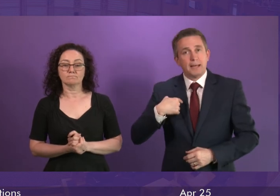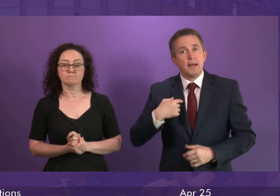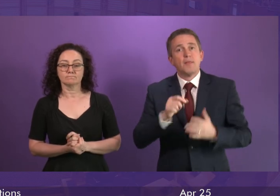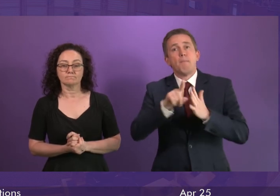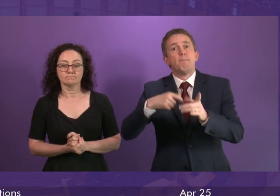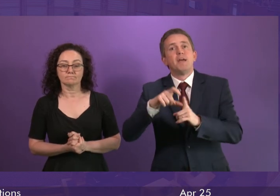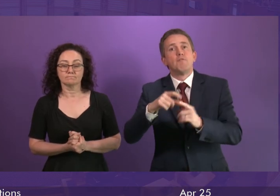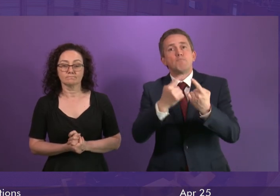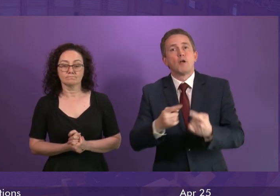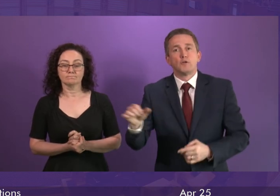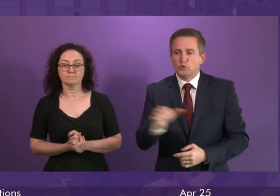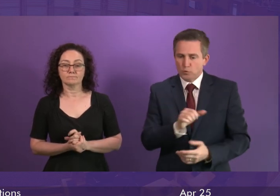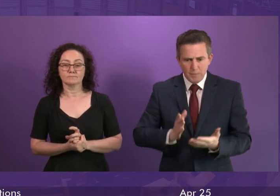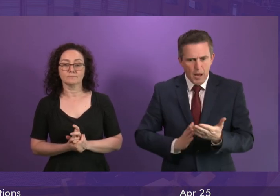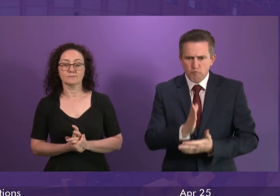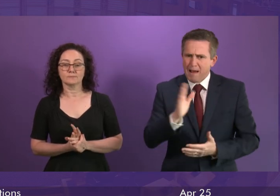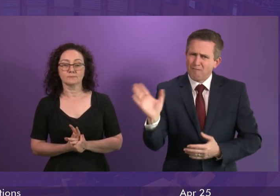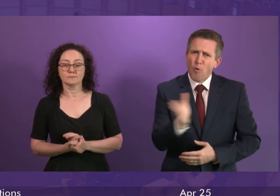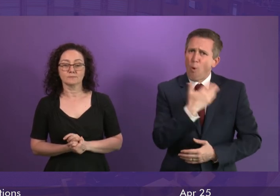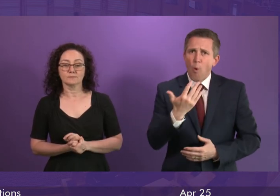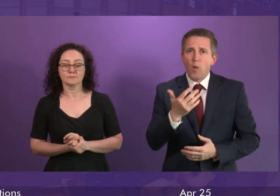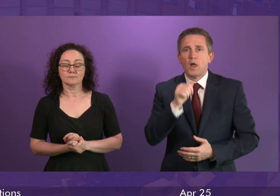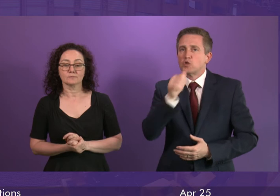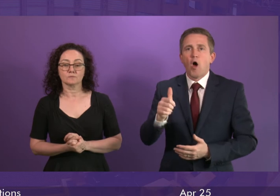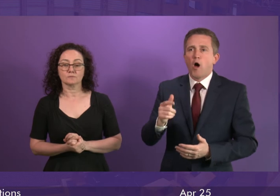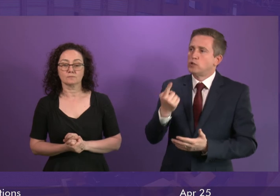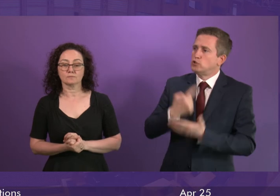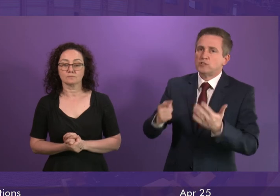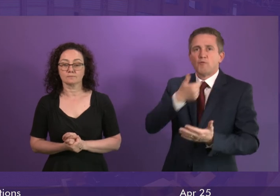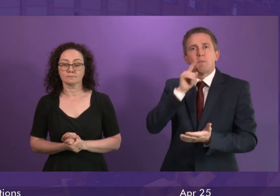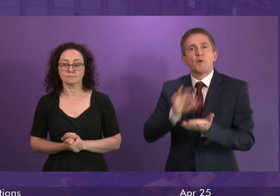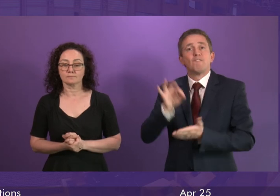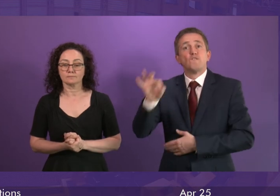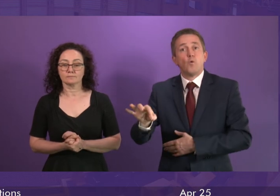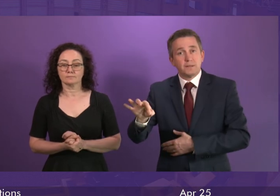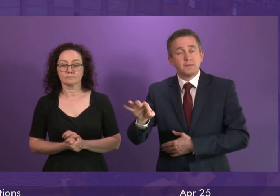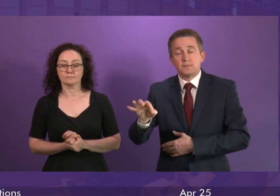and not a privilege. Building on the strong cross-party consensus that exists, will the